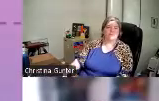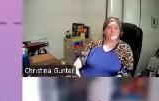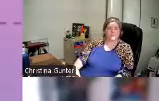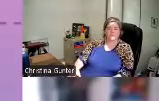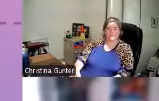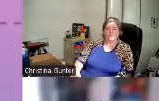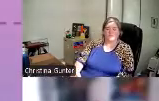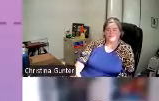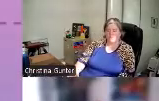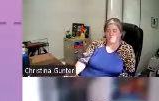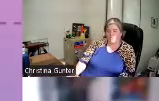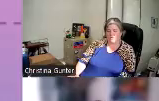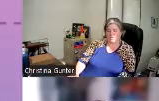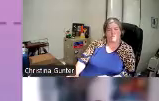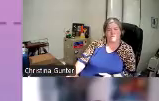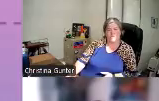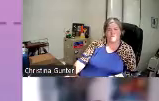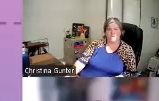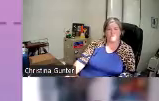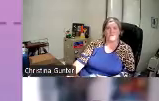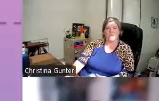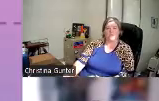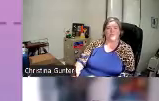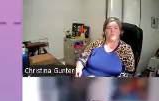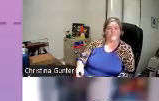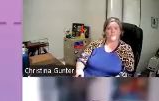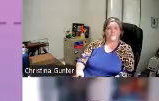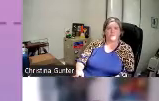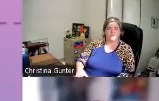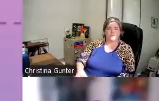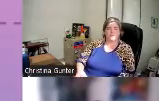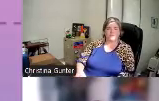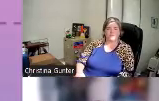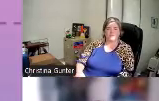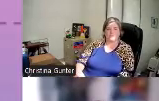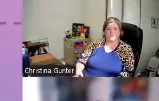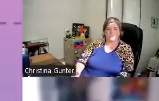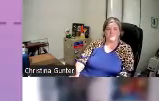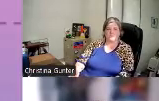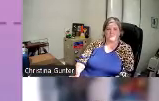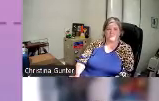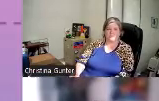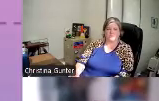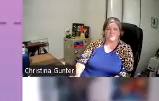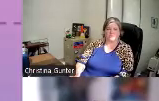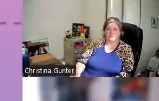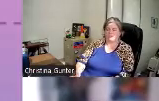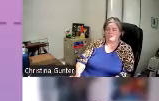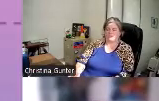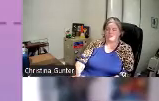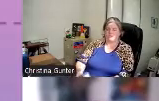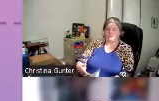and future directions as well. And with that, I'm going to pass it off